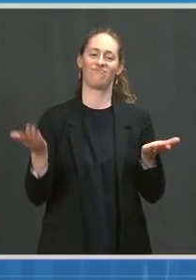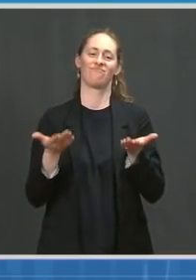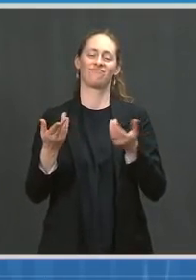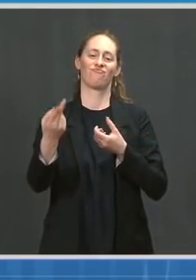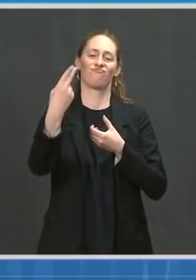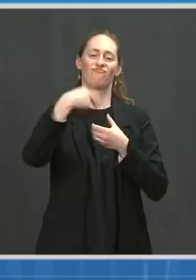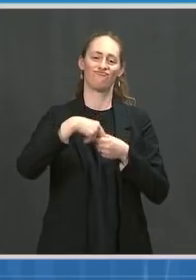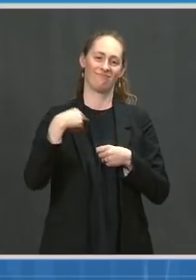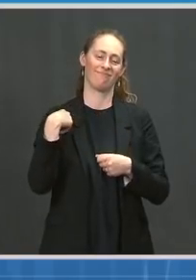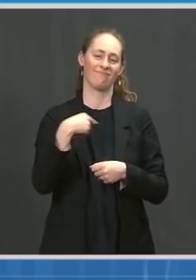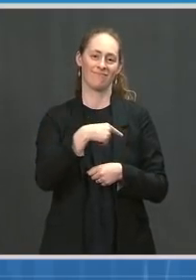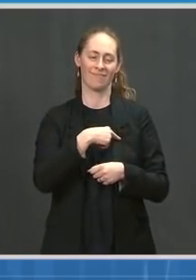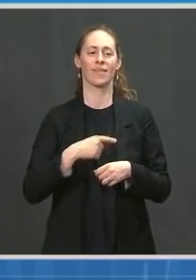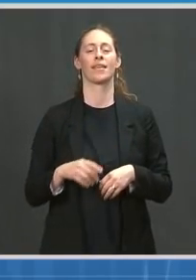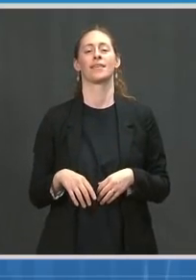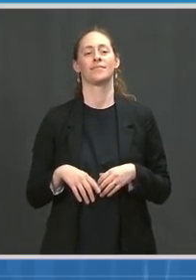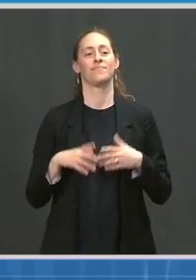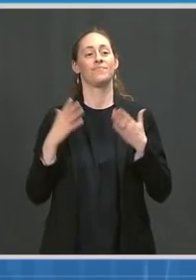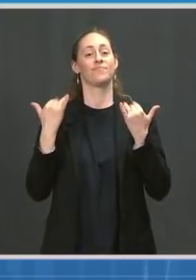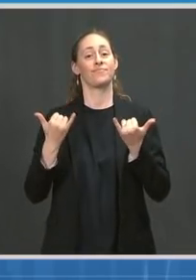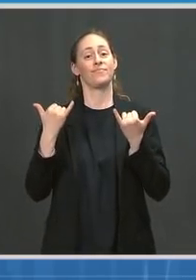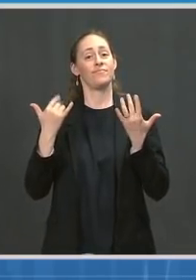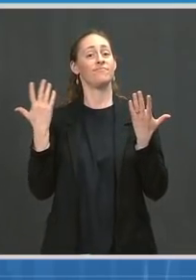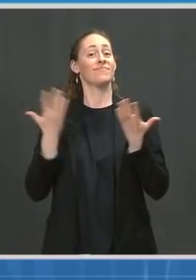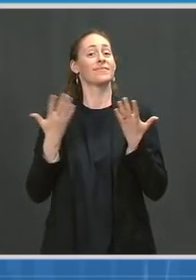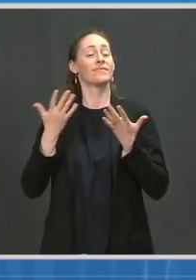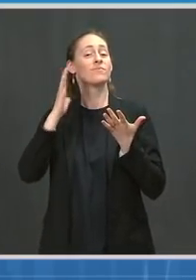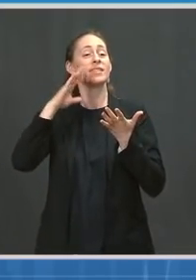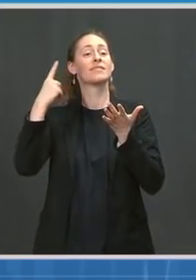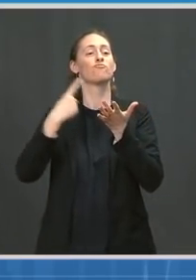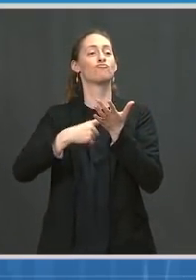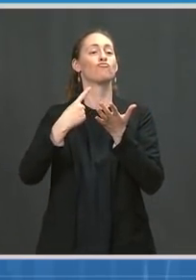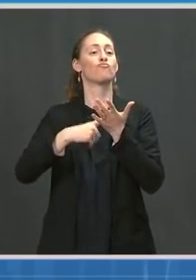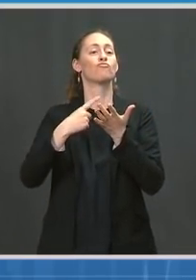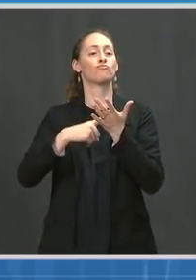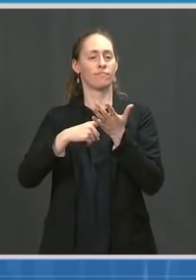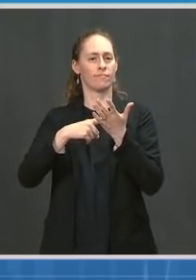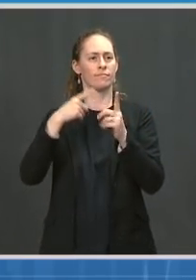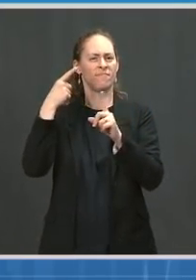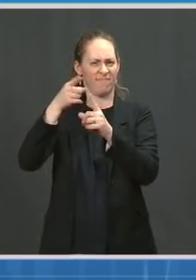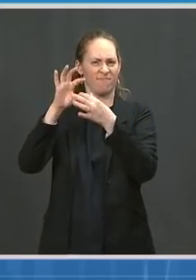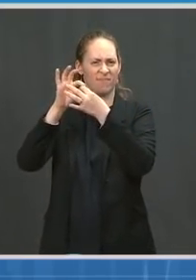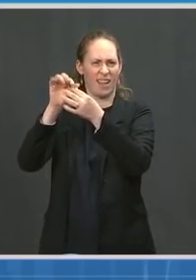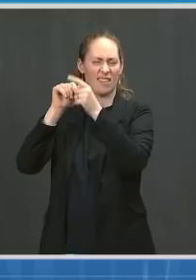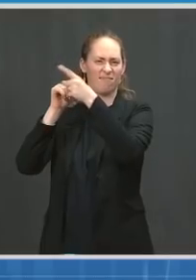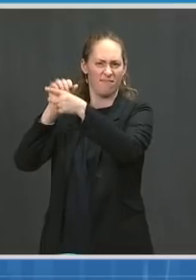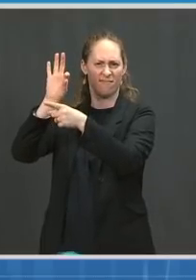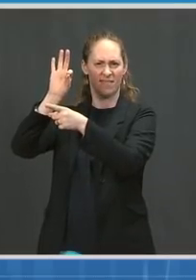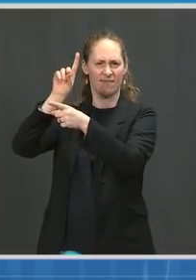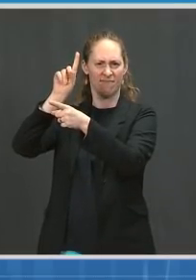Today I will discuss the implications of the FDA and CDC's decision to pause the Johnson &